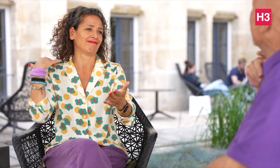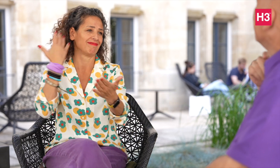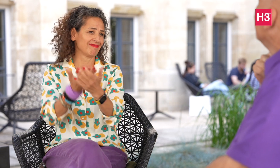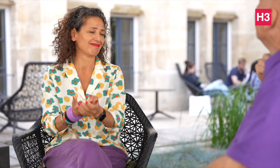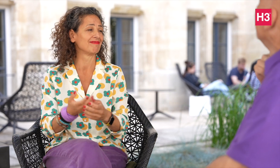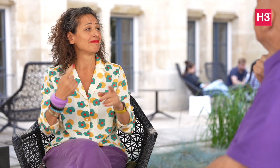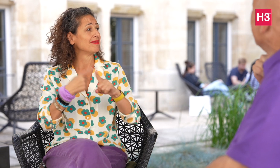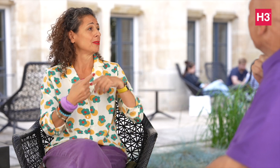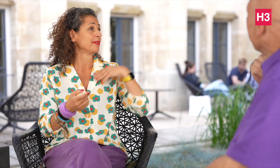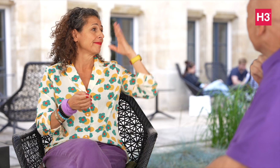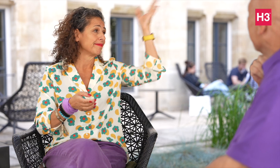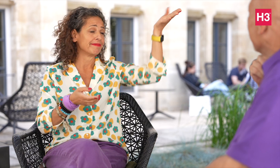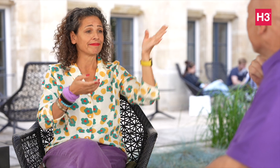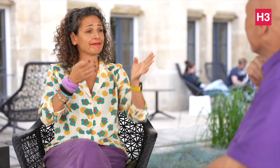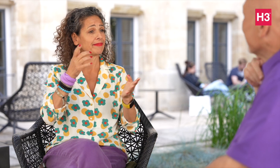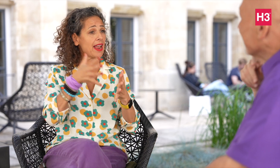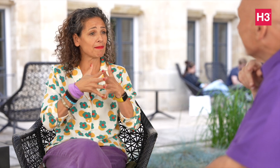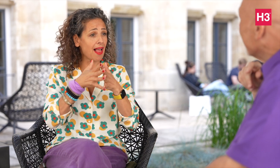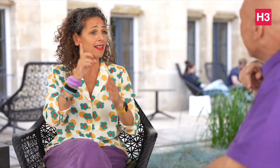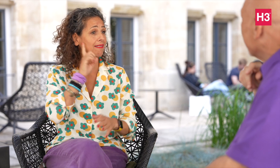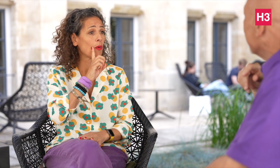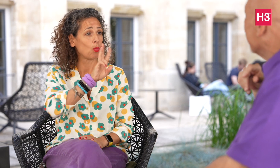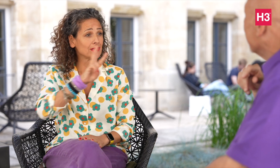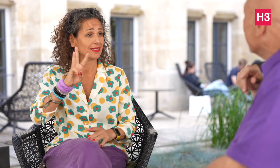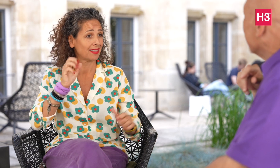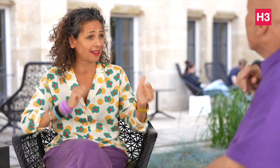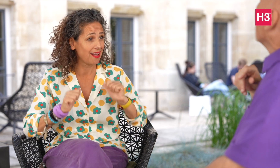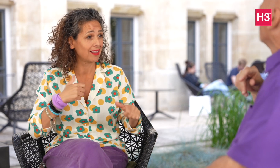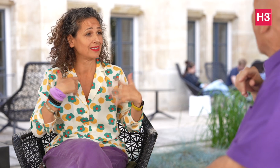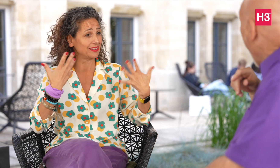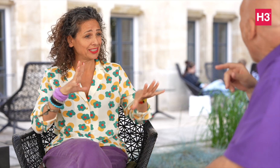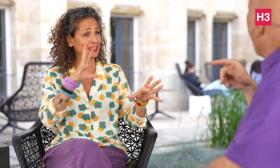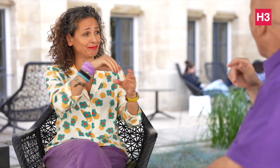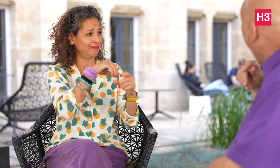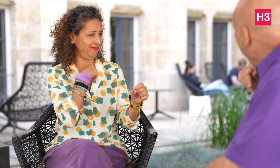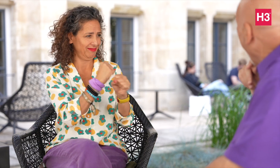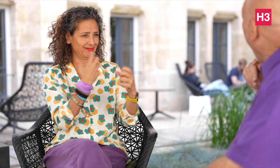where I still work today. I also collaborated with the Western Theater of the Deaf in the U.S.